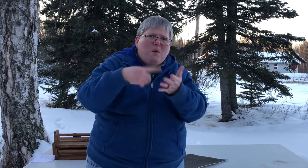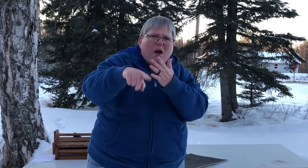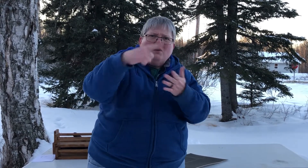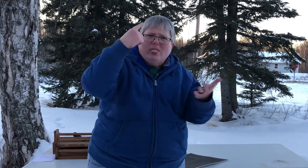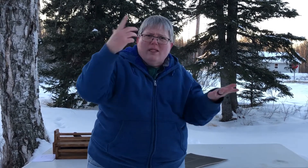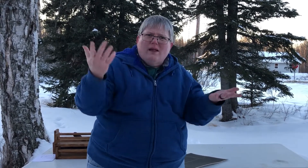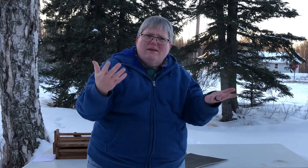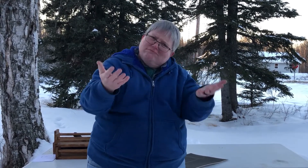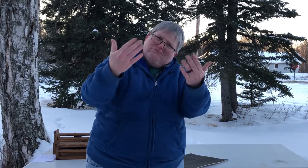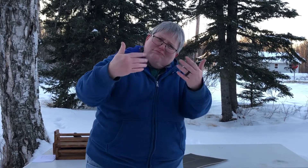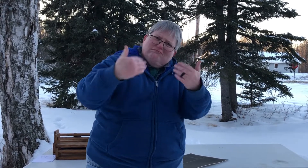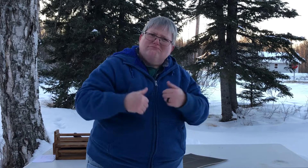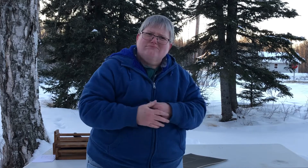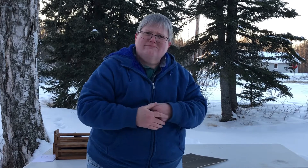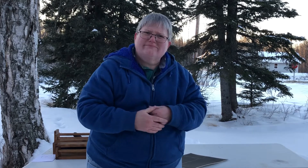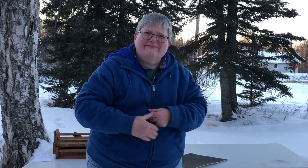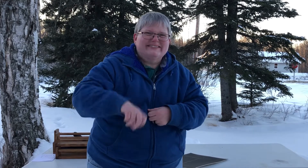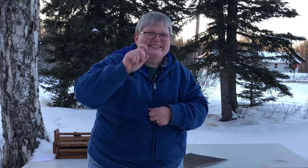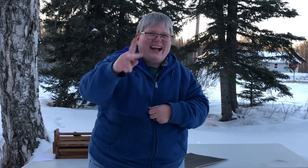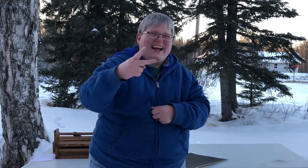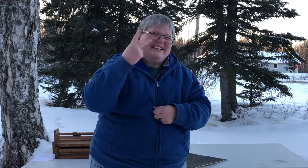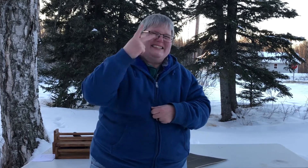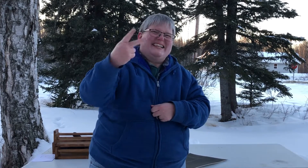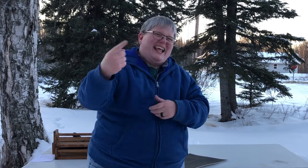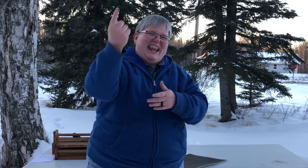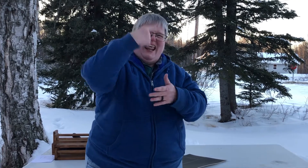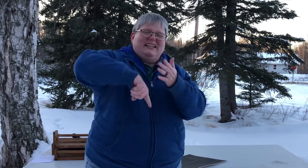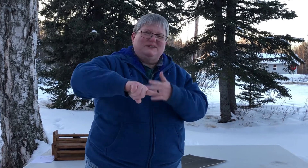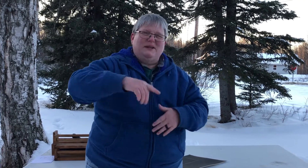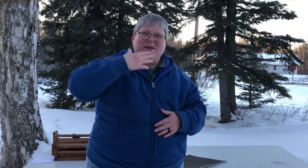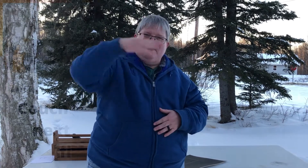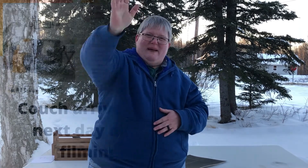What do you think? Okay we'll see you next week. Bye